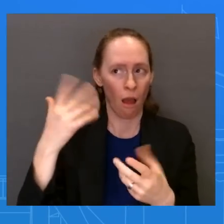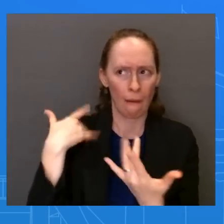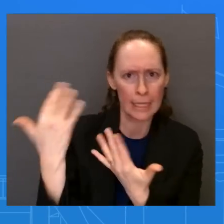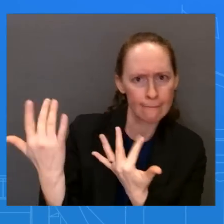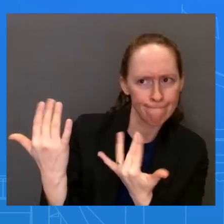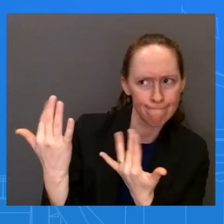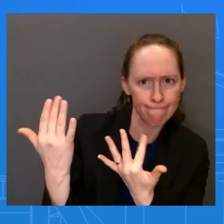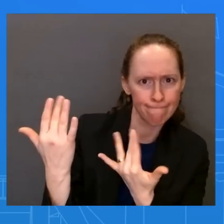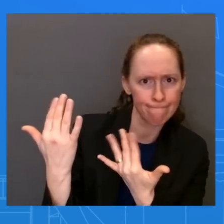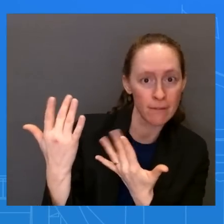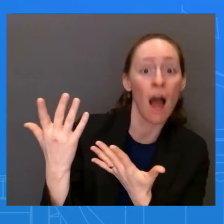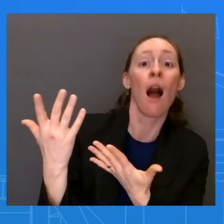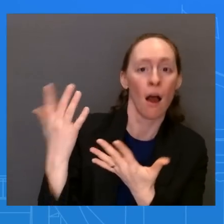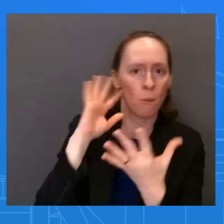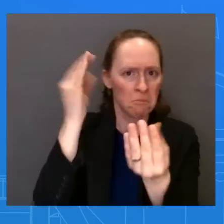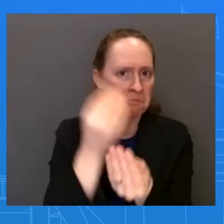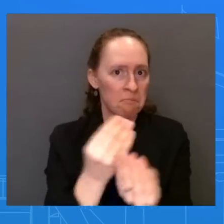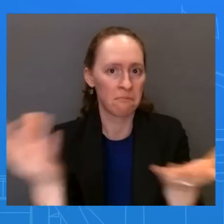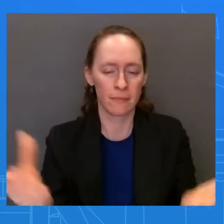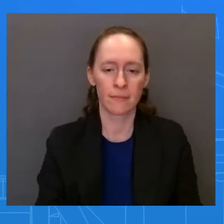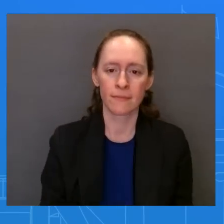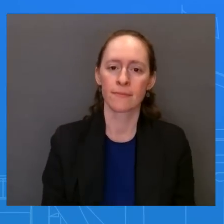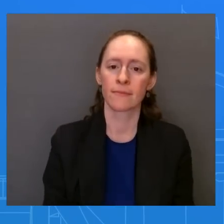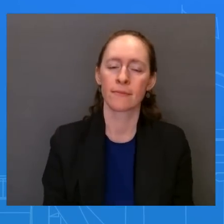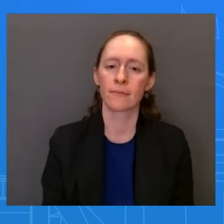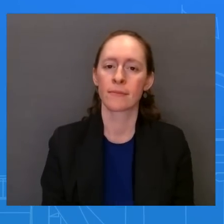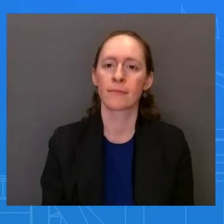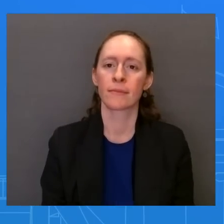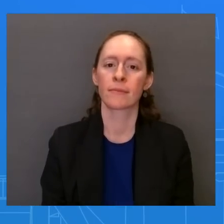That is something -- who are flying. It is something that we make a priority.